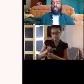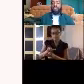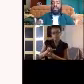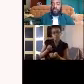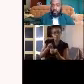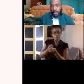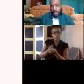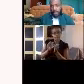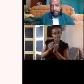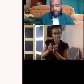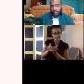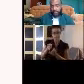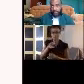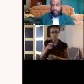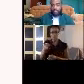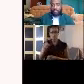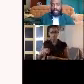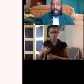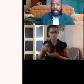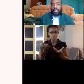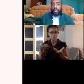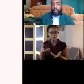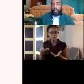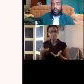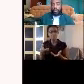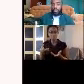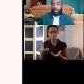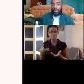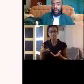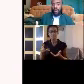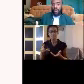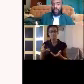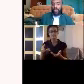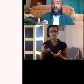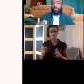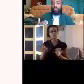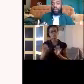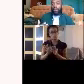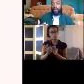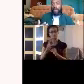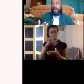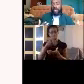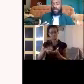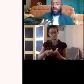you need from us, it's also acknowledging the fact that you're humble enough as whether